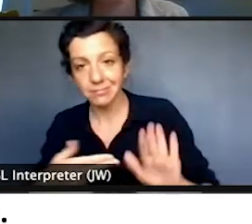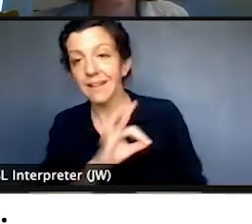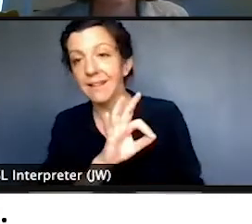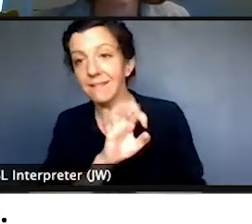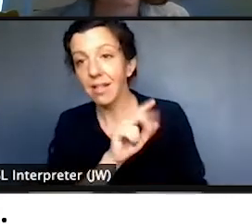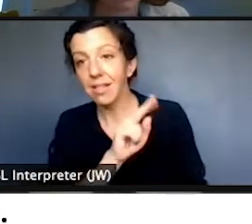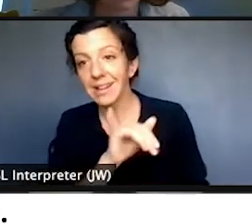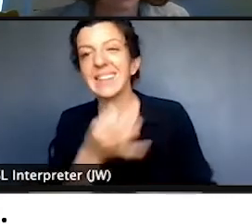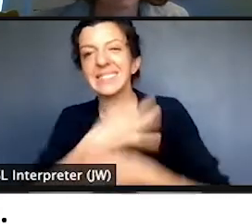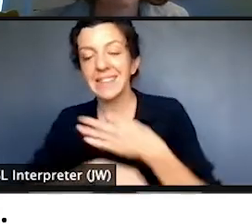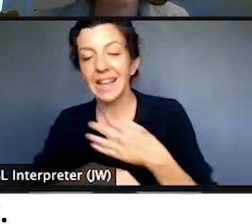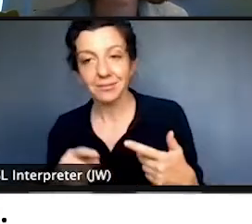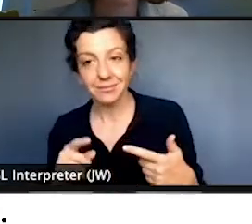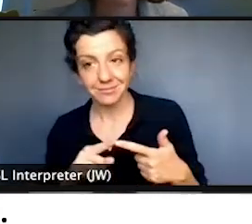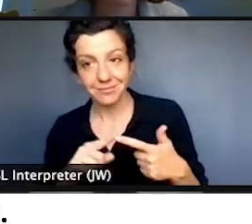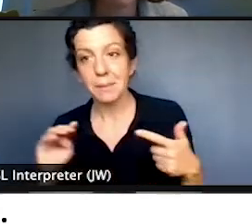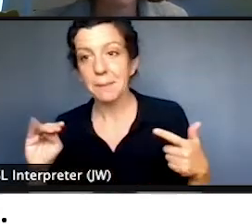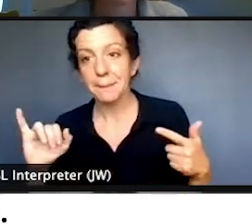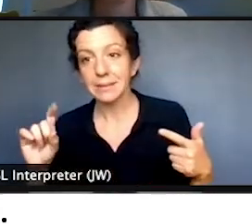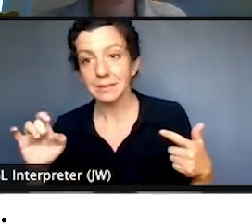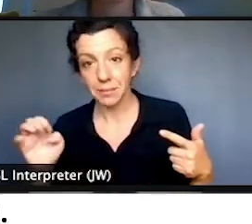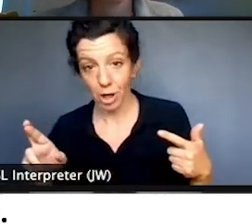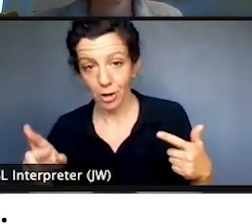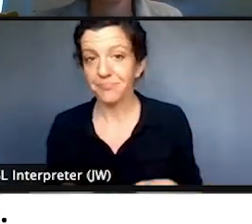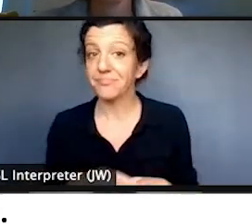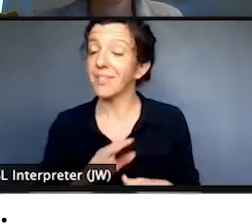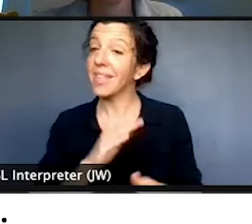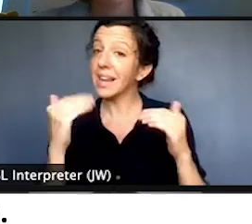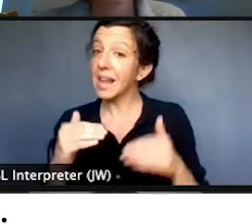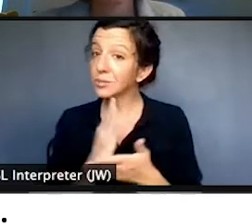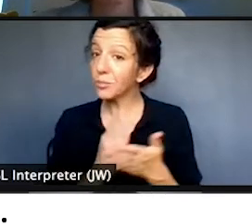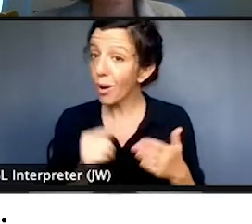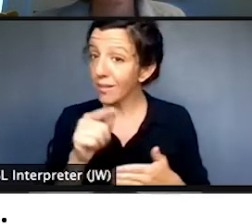as sex offenders or arsonists. And on the whole, there is various sources